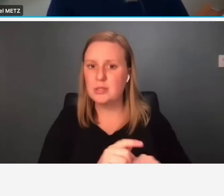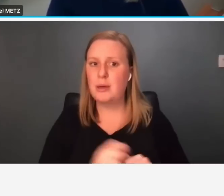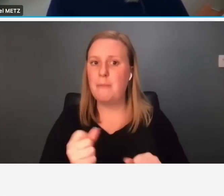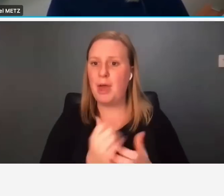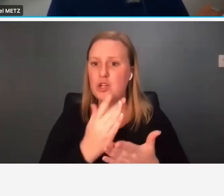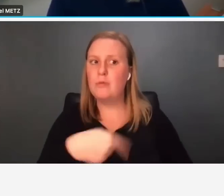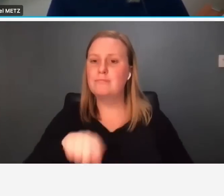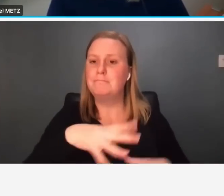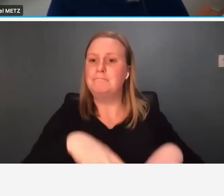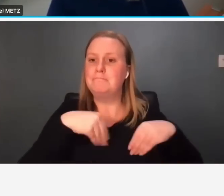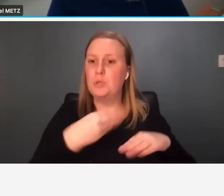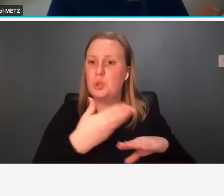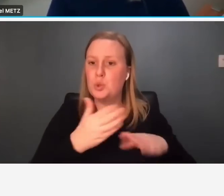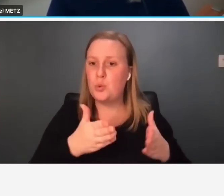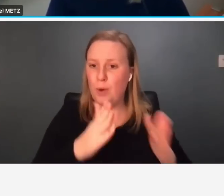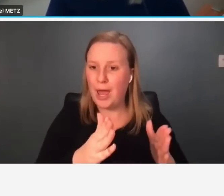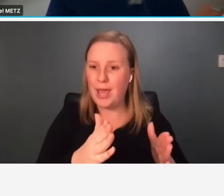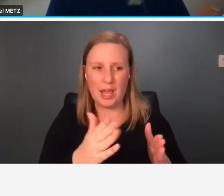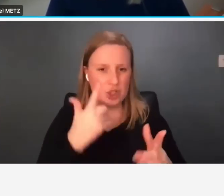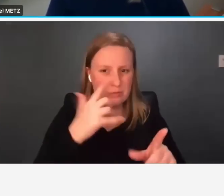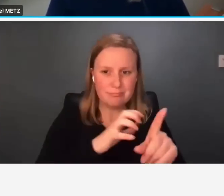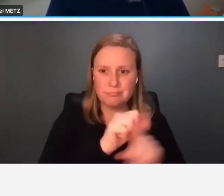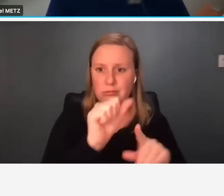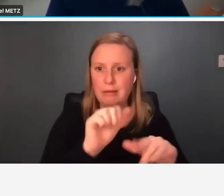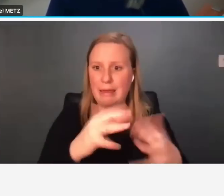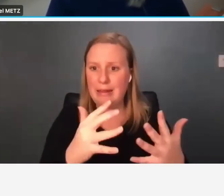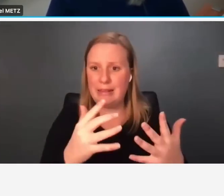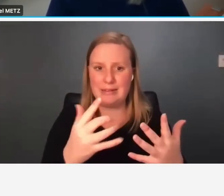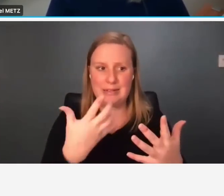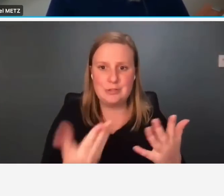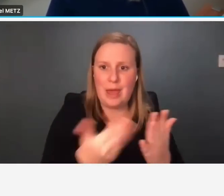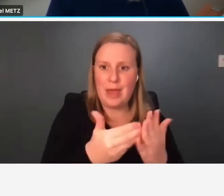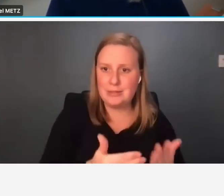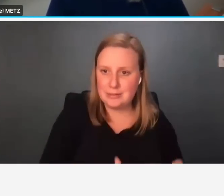issues with the way that it will operate. We can then take the time to address those issues